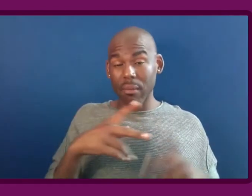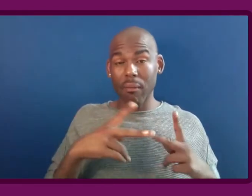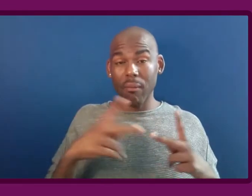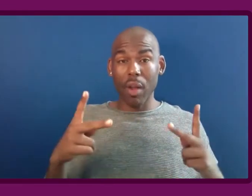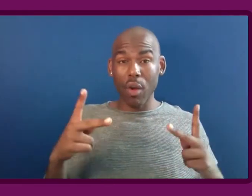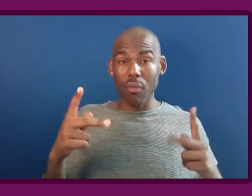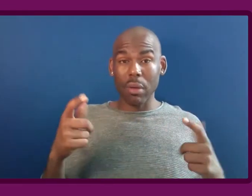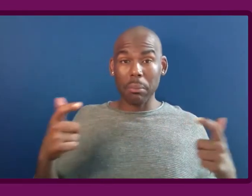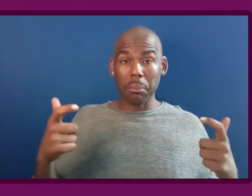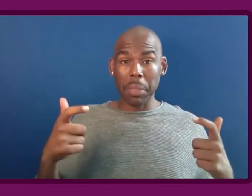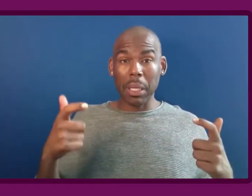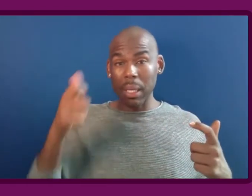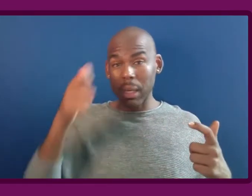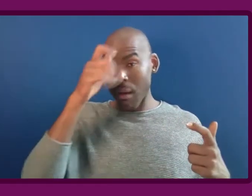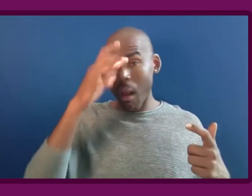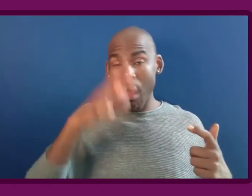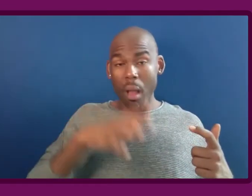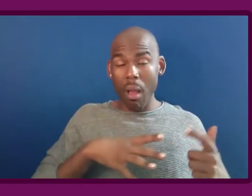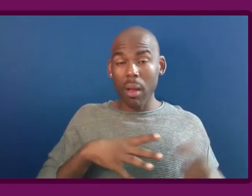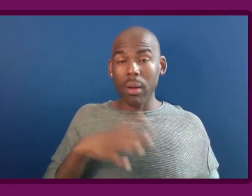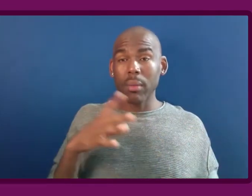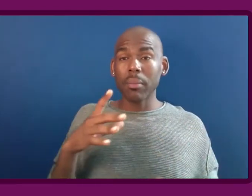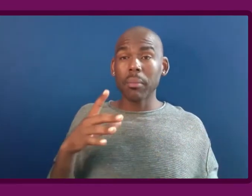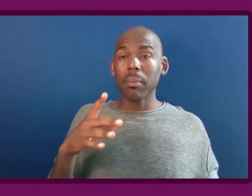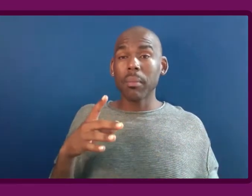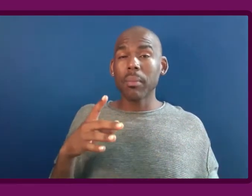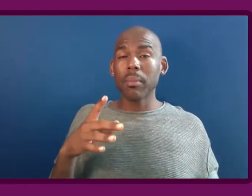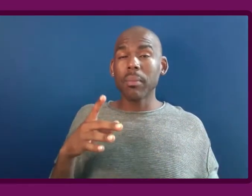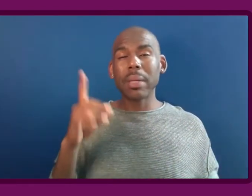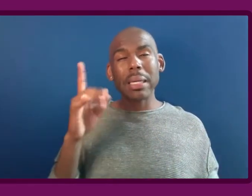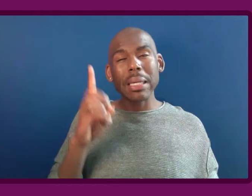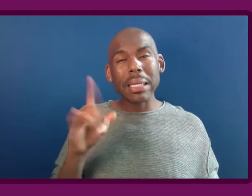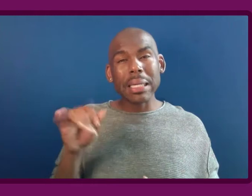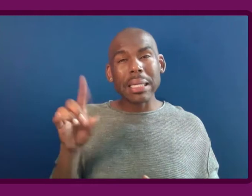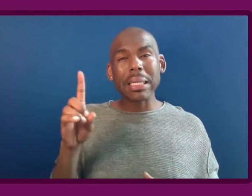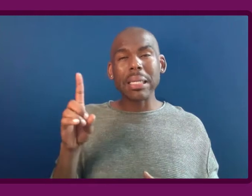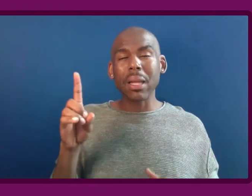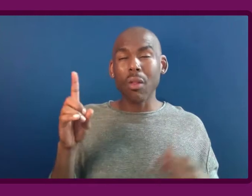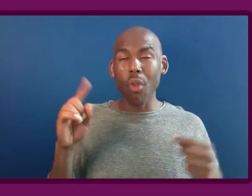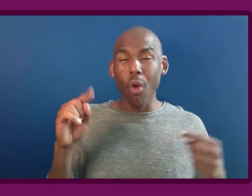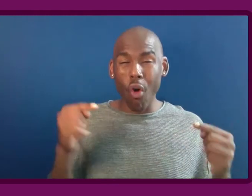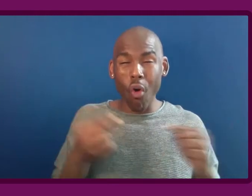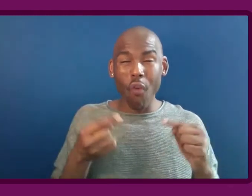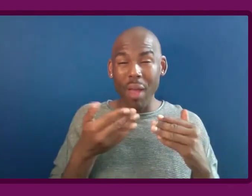he's a very big villain, super big villain. He did the most horrible things to his family and